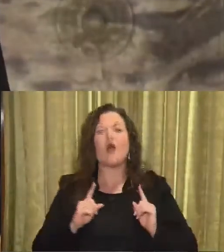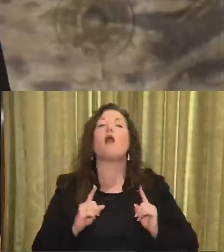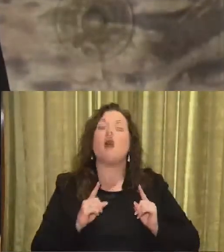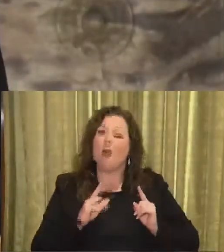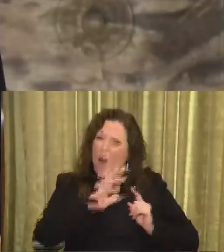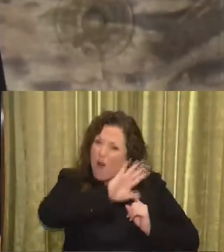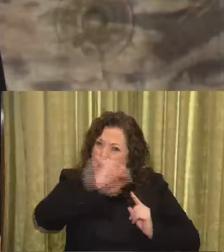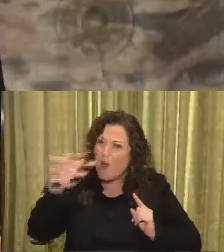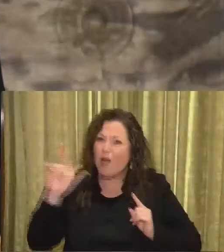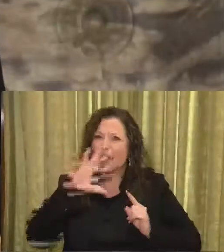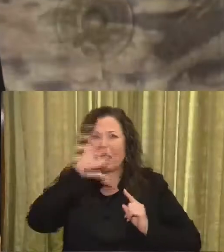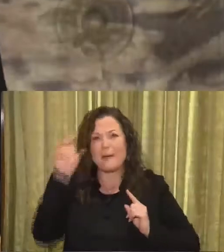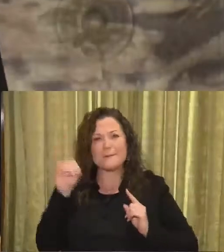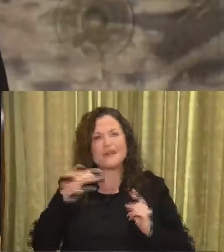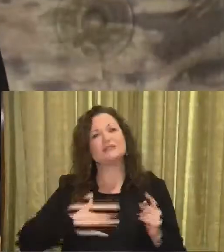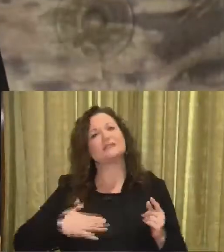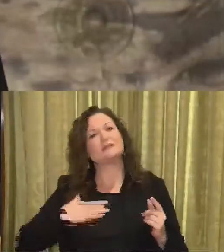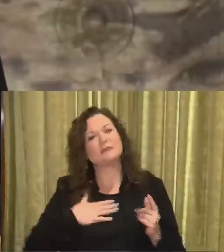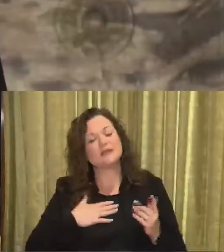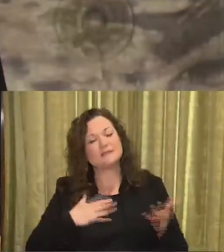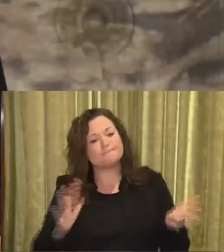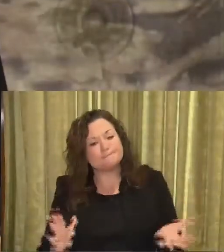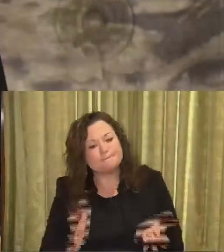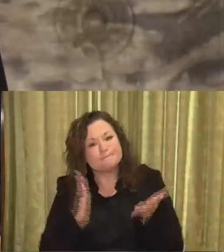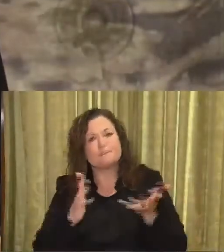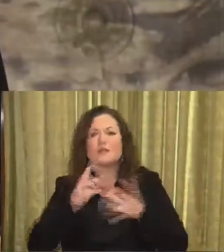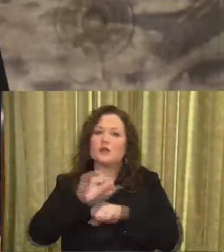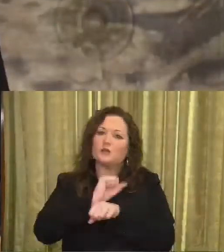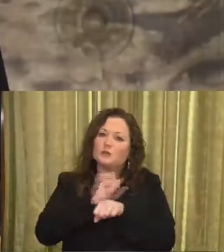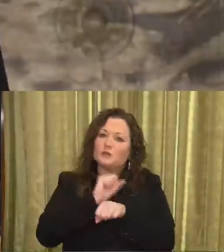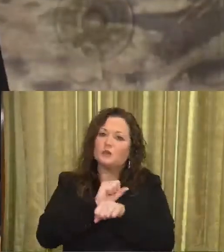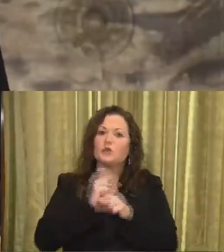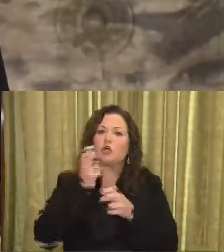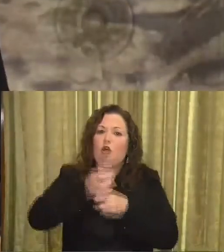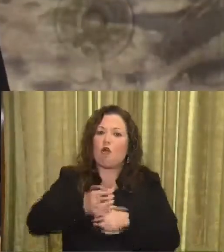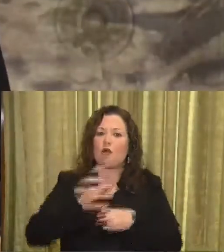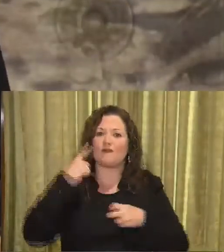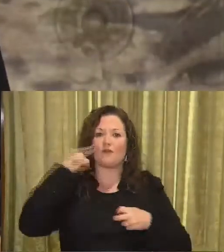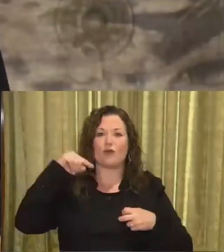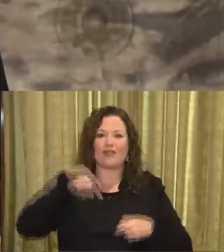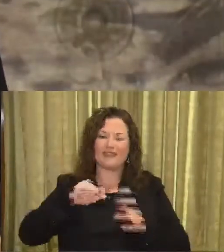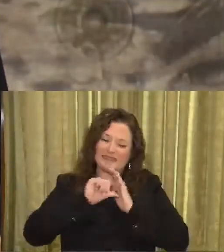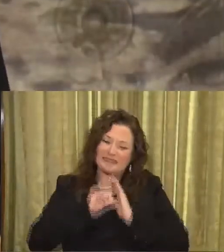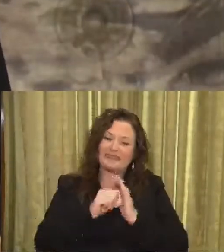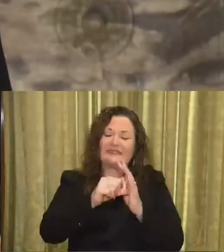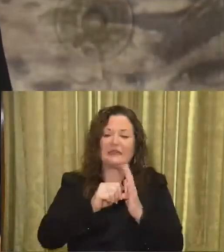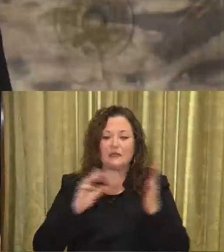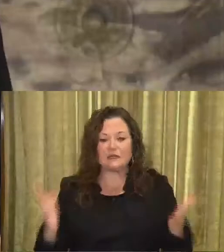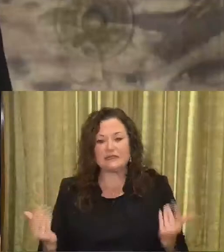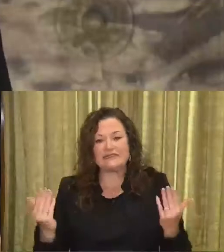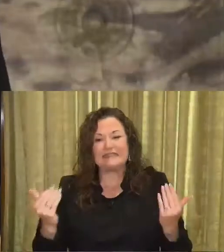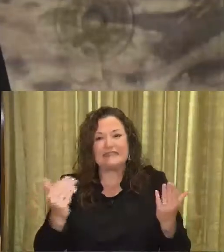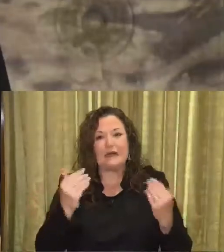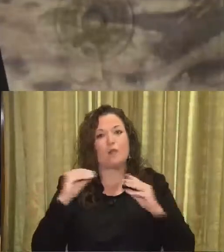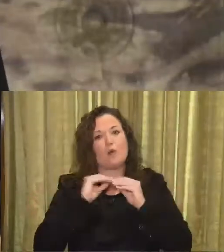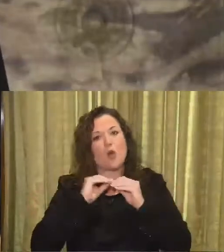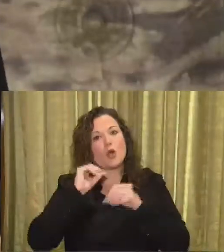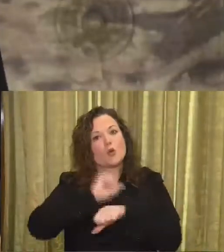and put some extra effort into this. This push to get more and more employees vaccinated.